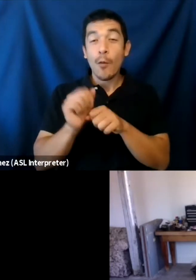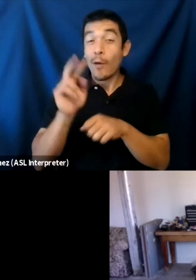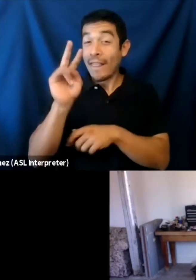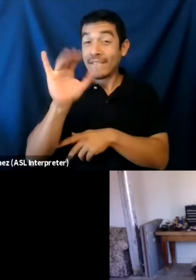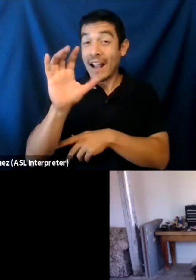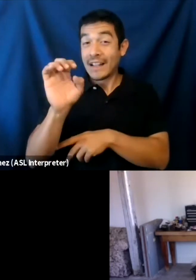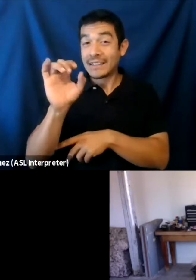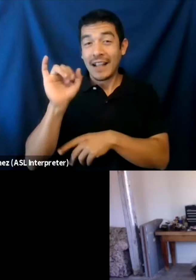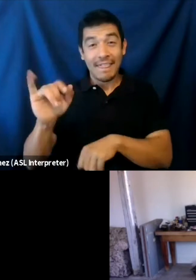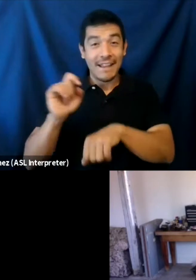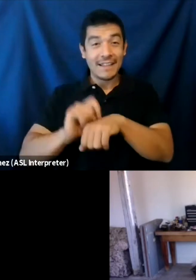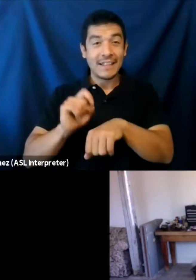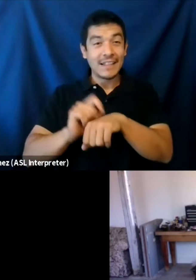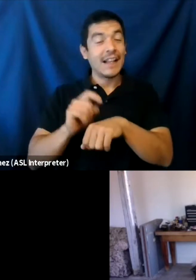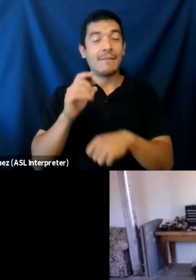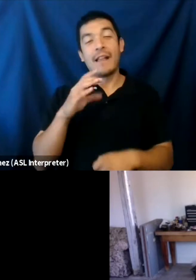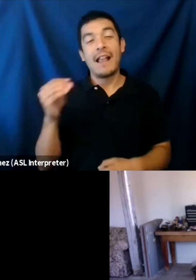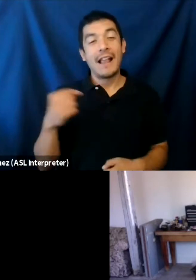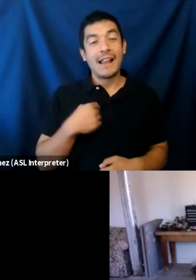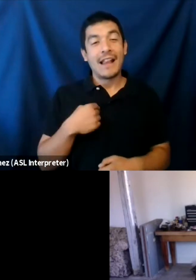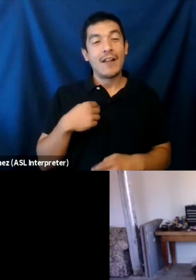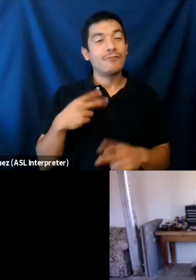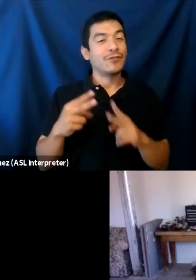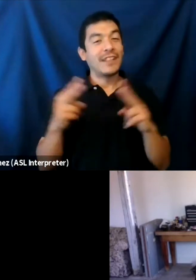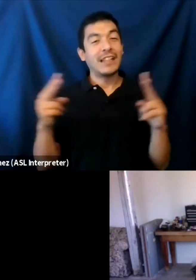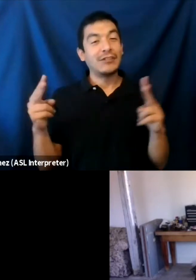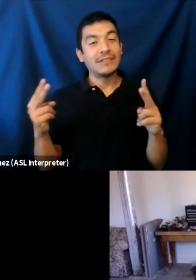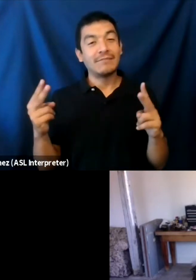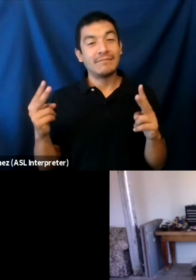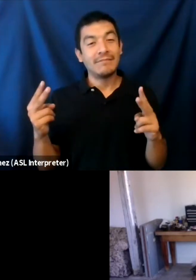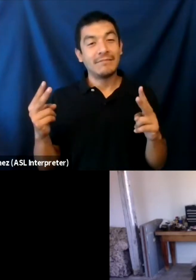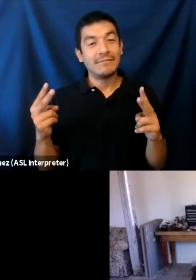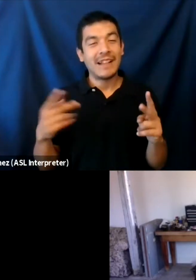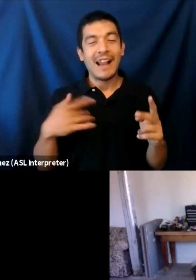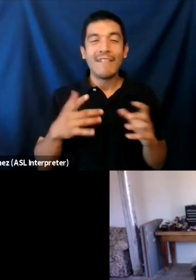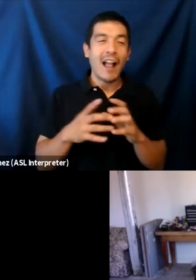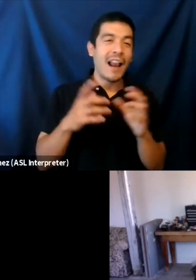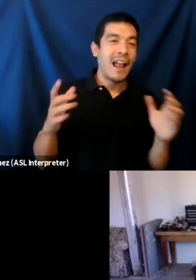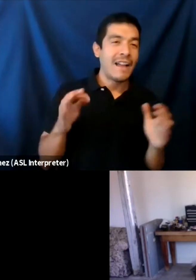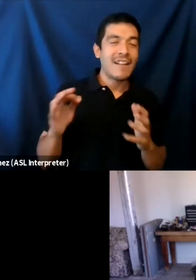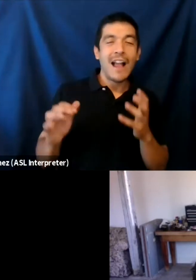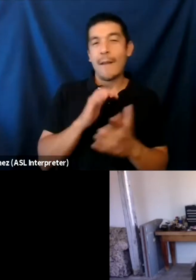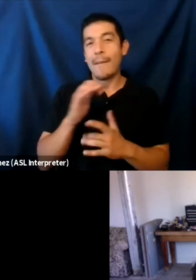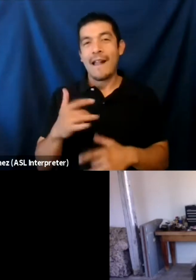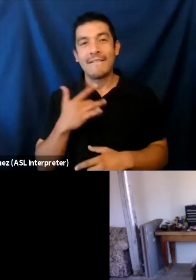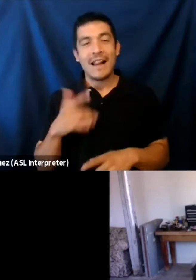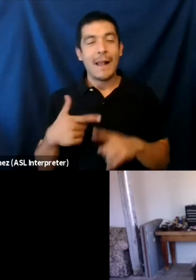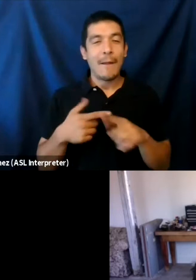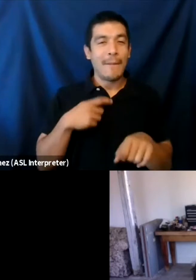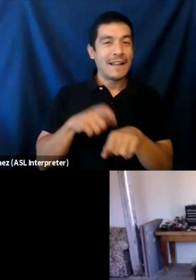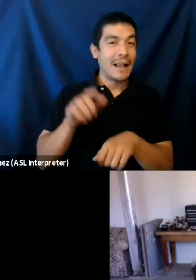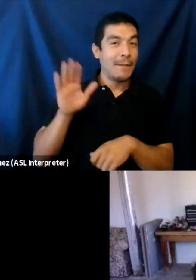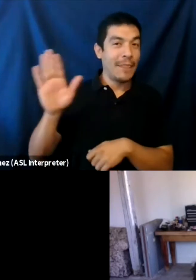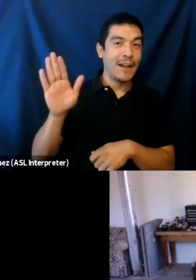and I was very, have a lot of mixed feelings about my time. I got a lot of experience there